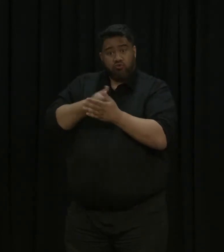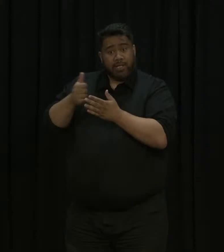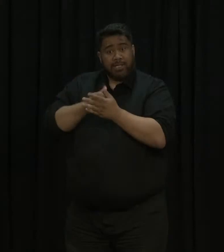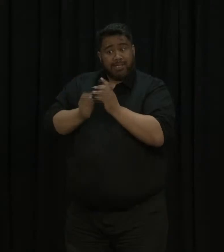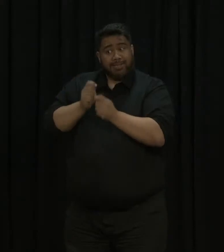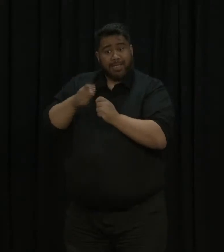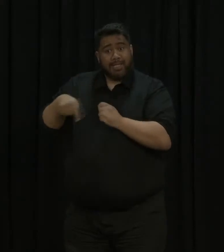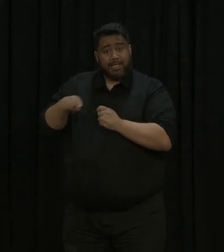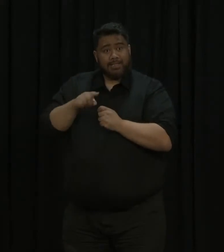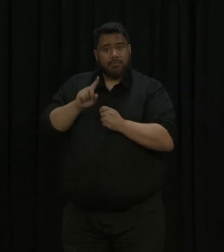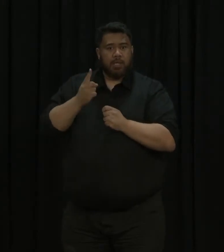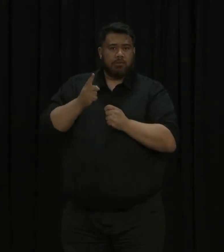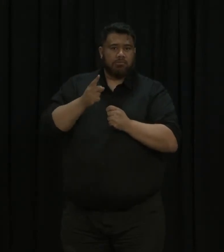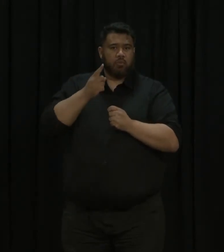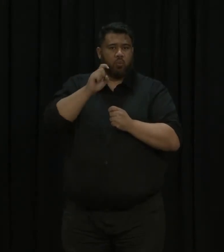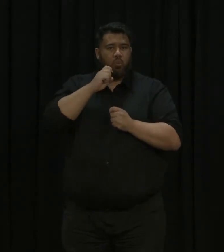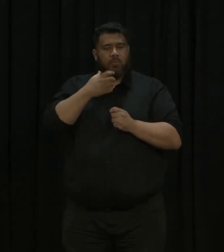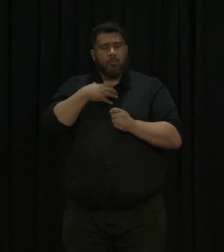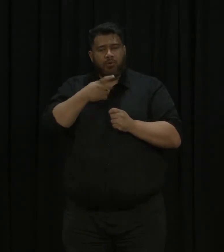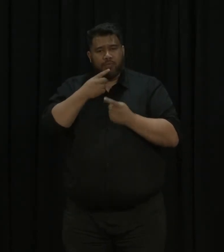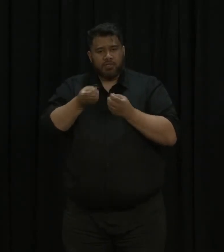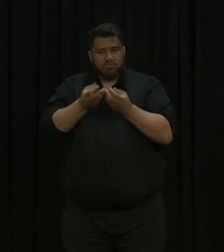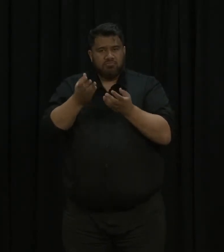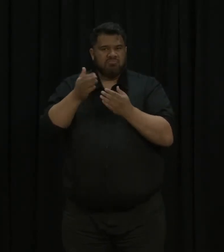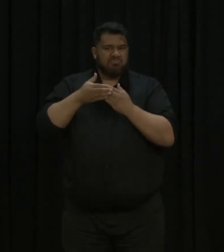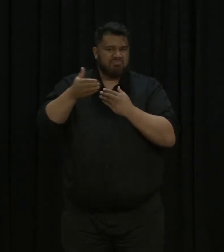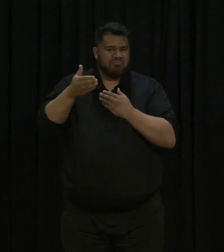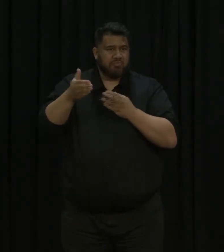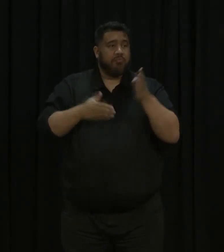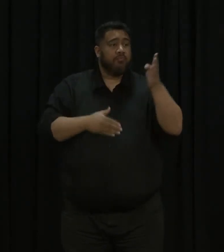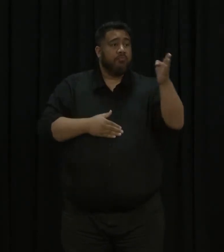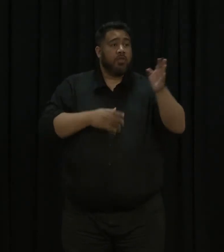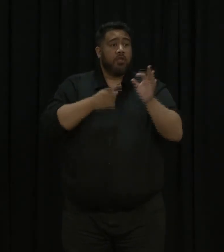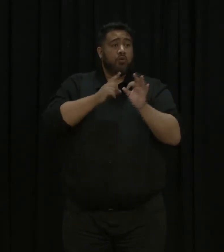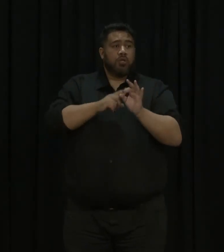people who had been exposed and were being regularly tested as